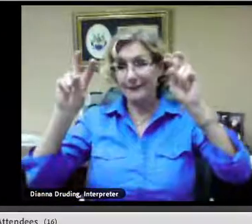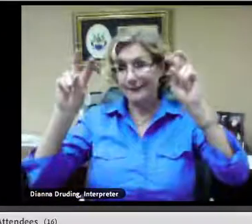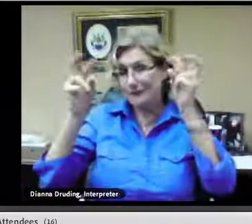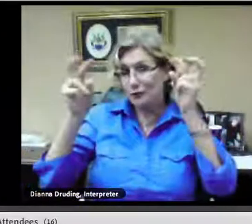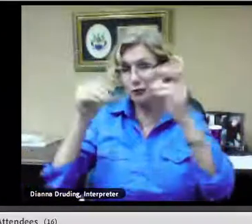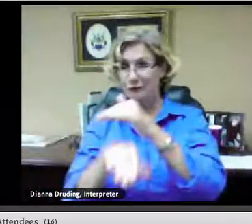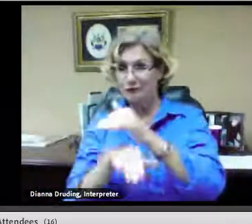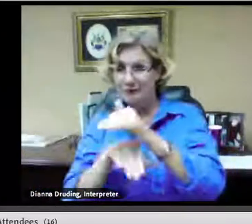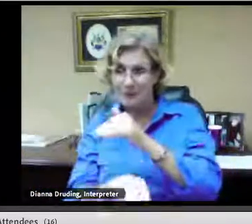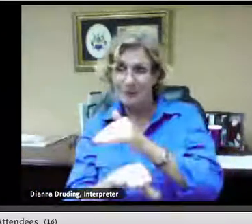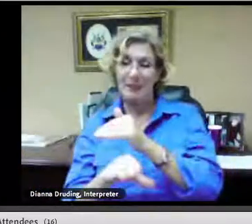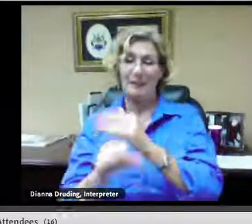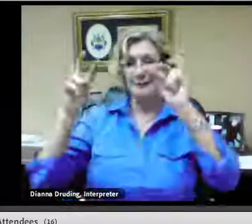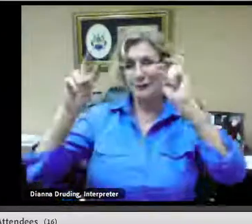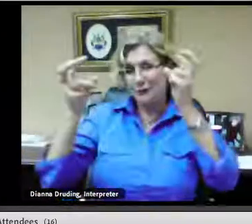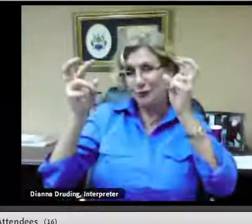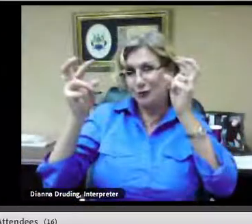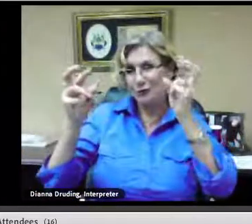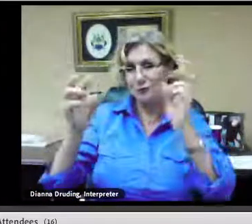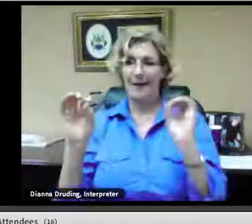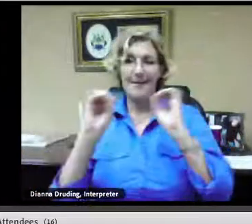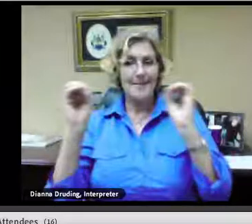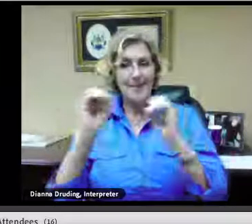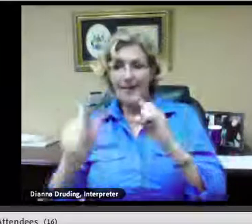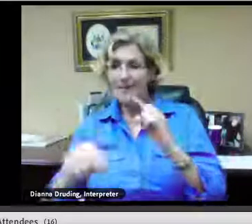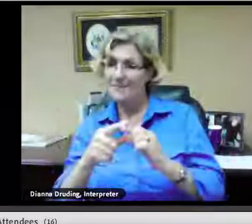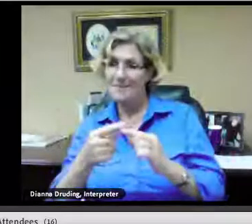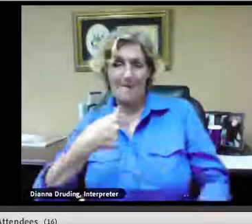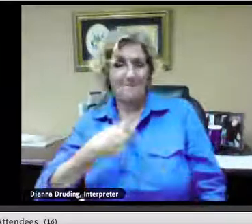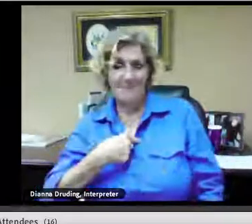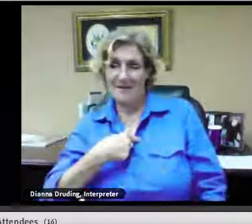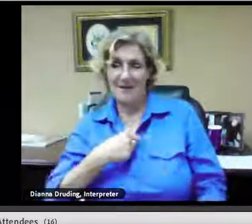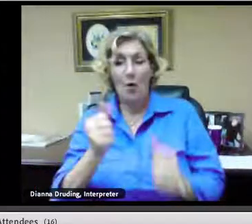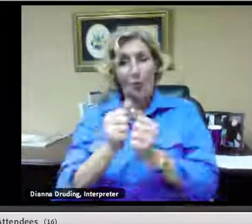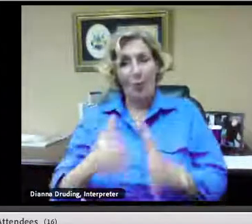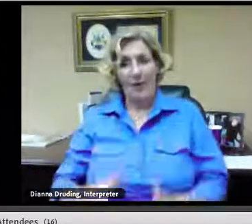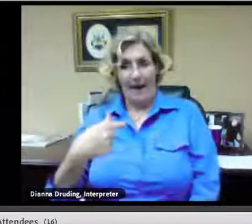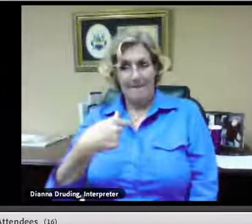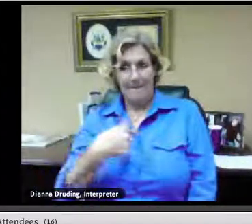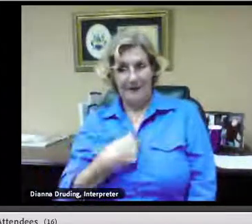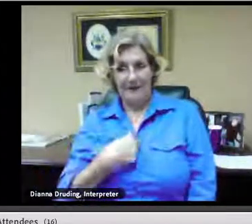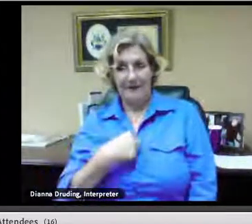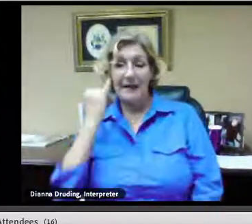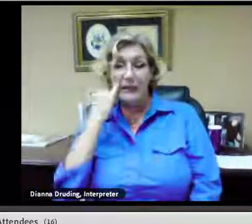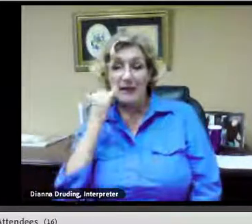So, you know, nothing about me without me means if these people aren't at the table